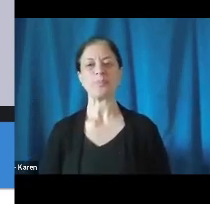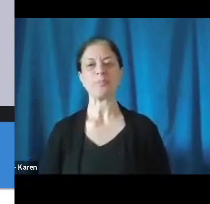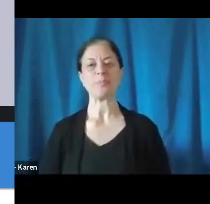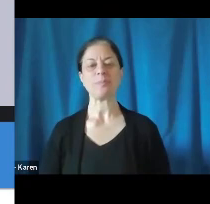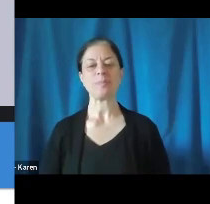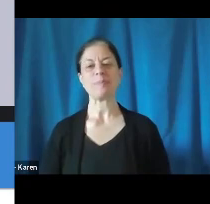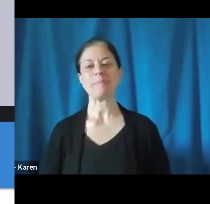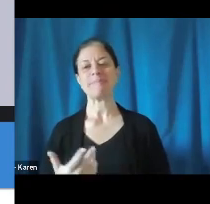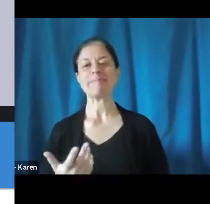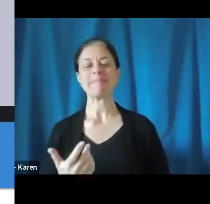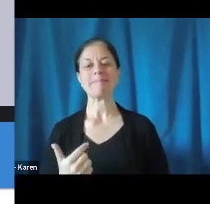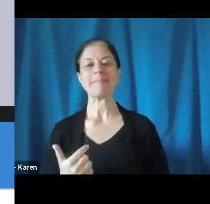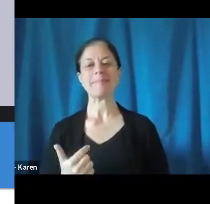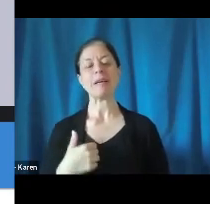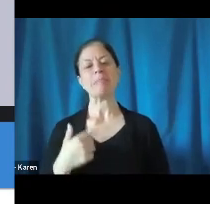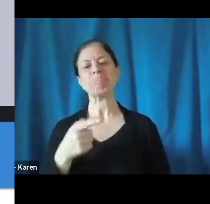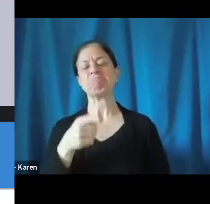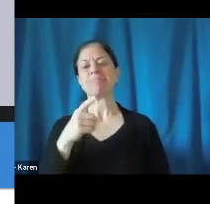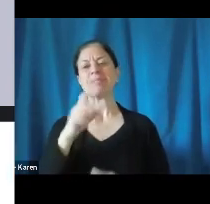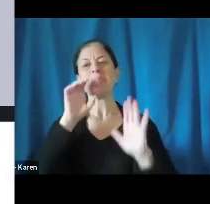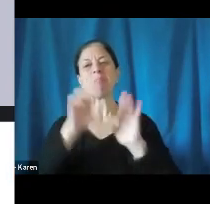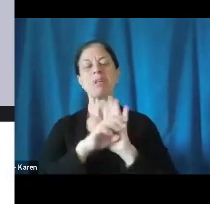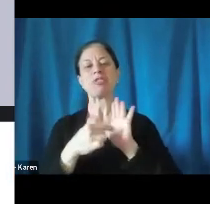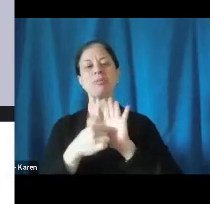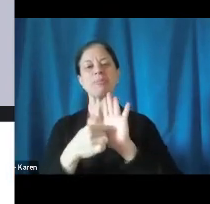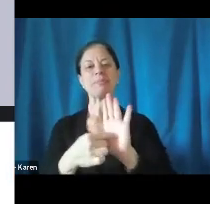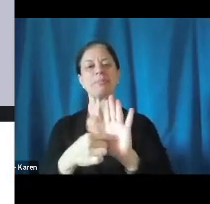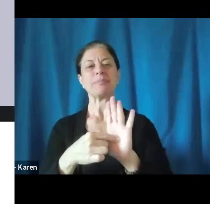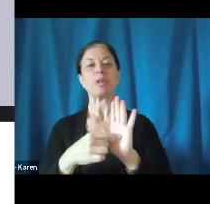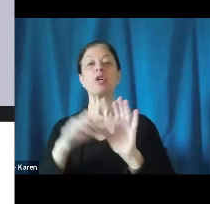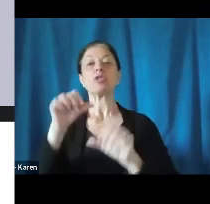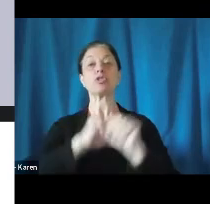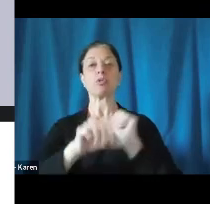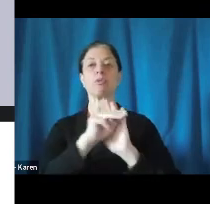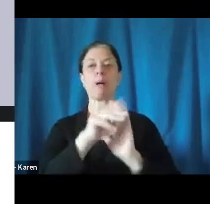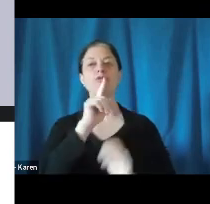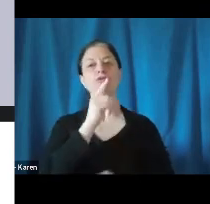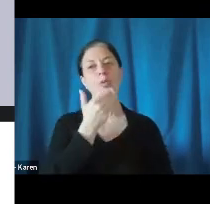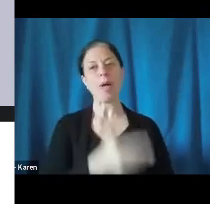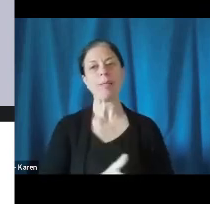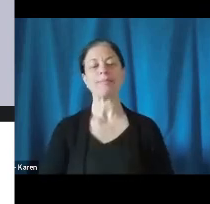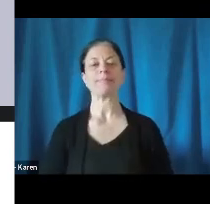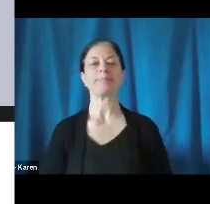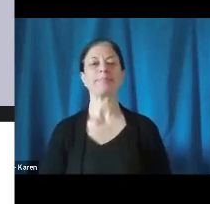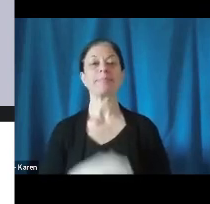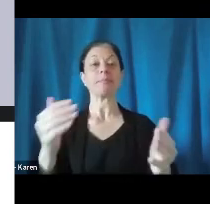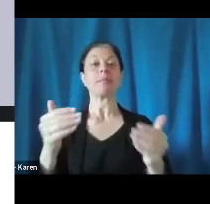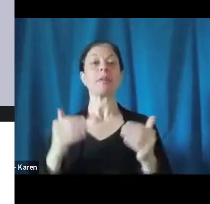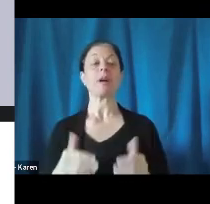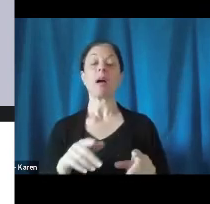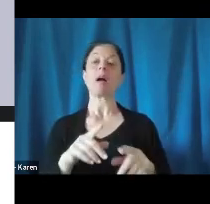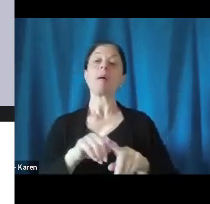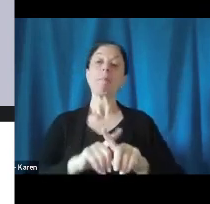look like when the furniture is made for me. I thought I don't look as out of